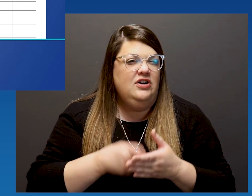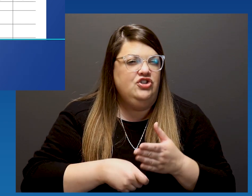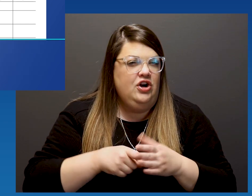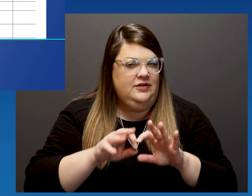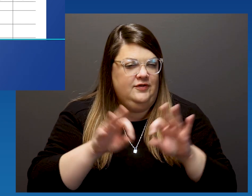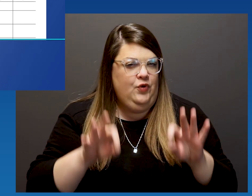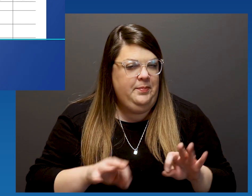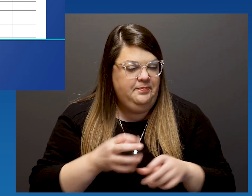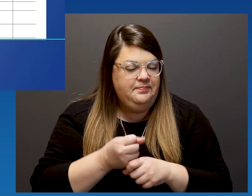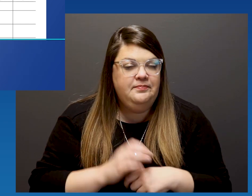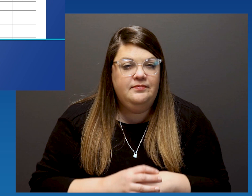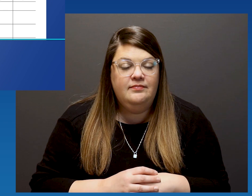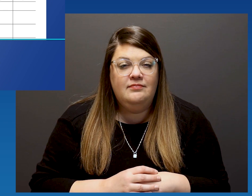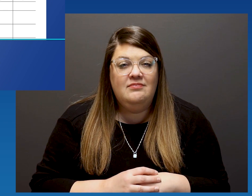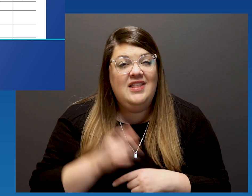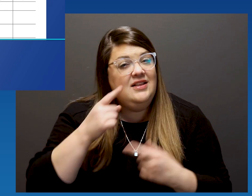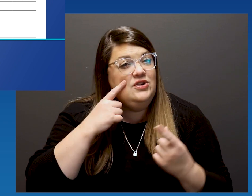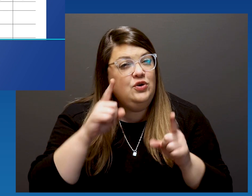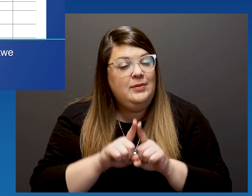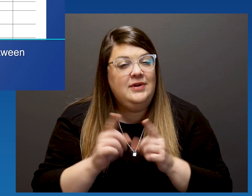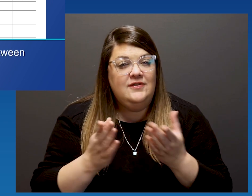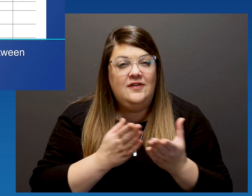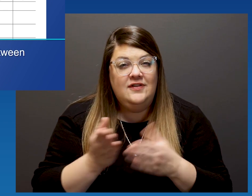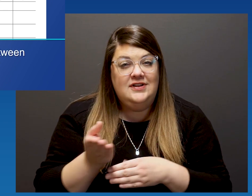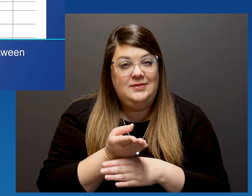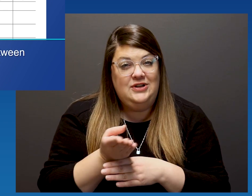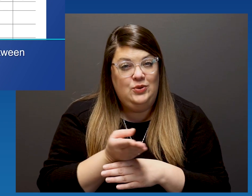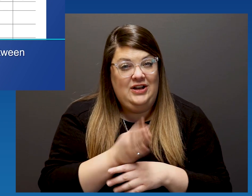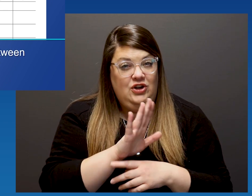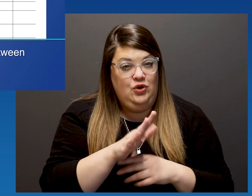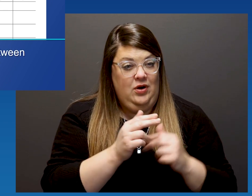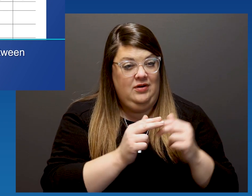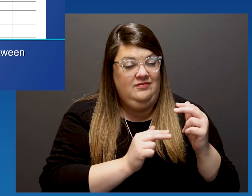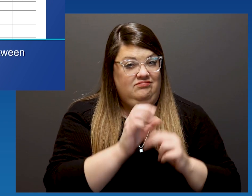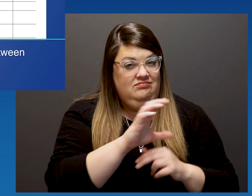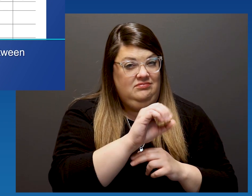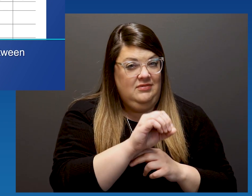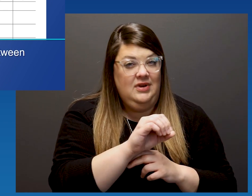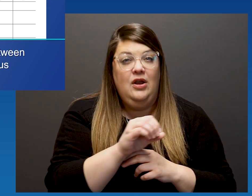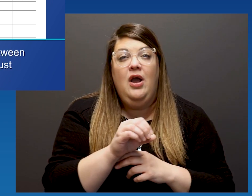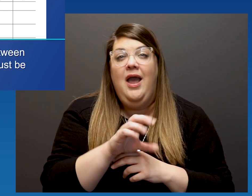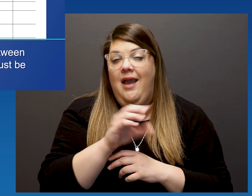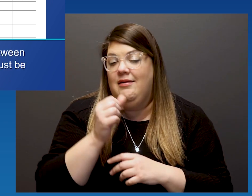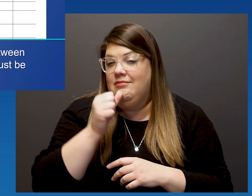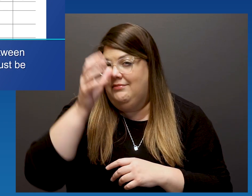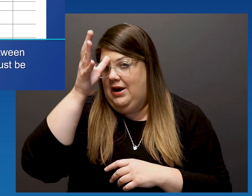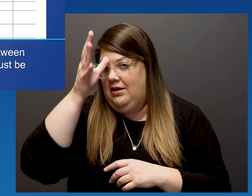Essentially, this is an agreement of services between your facility and the parent or client. The form must be completed on or prior to